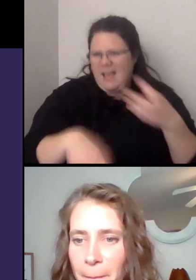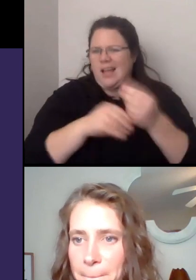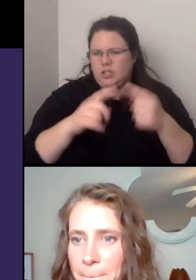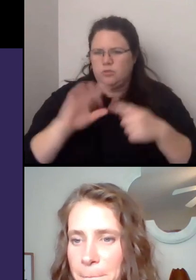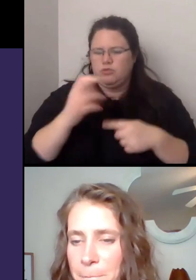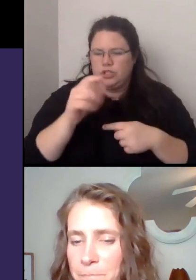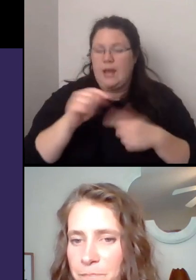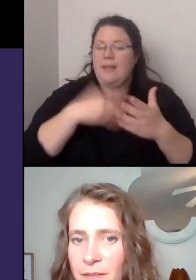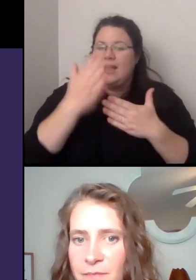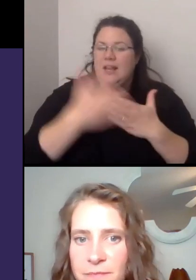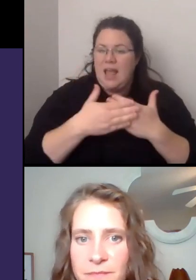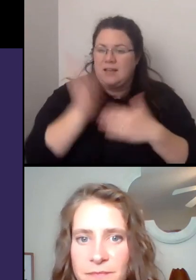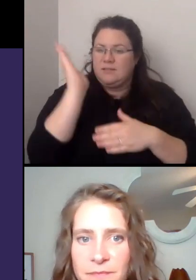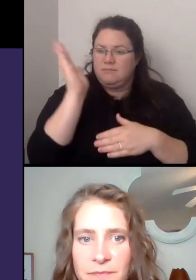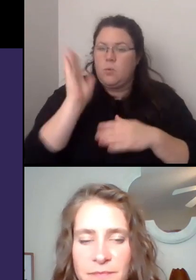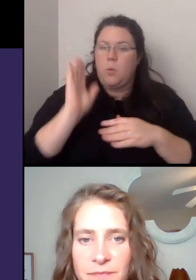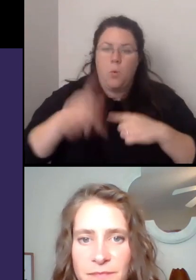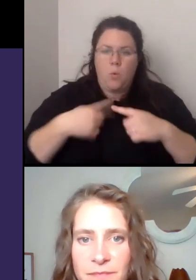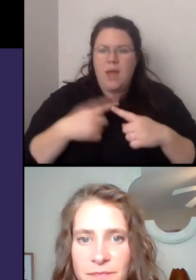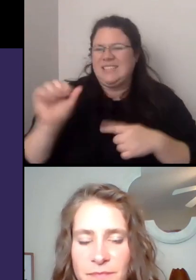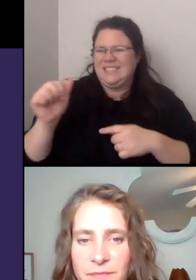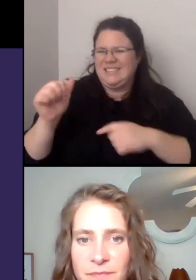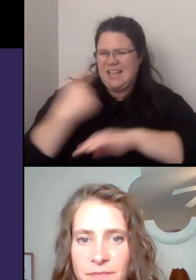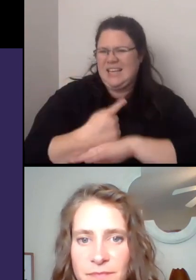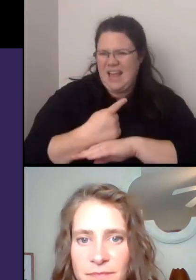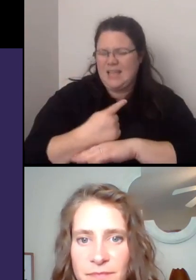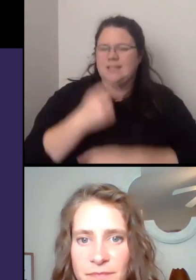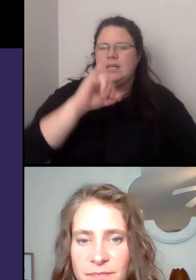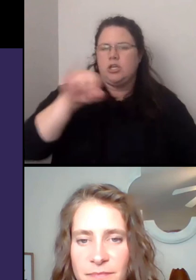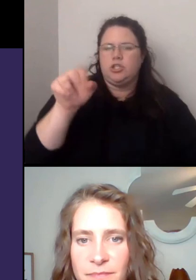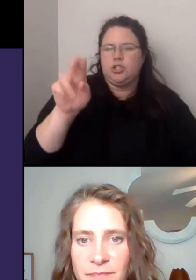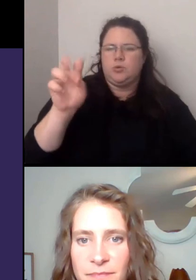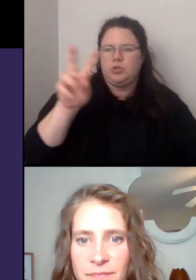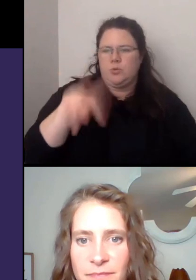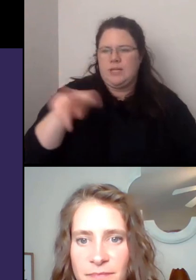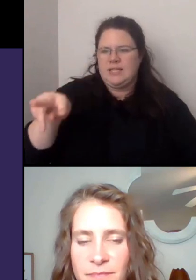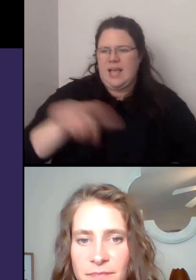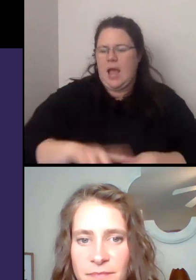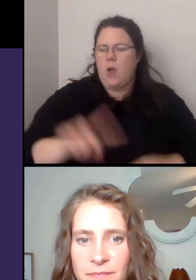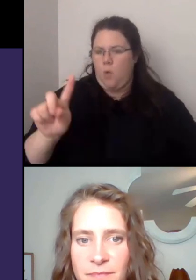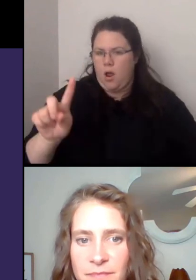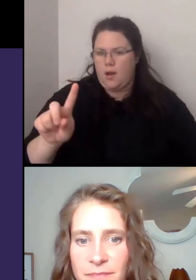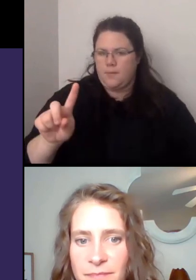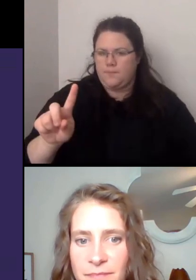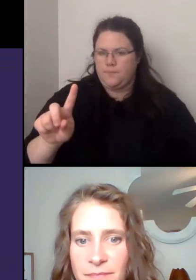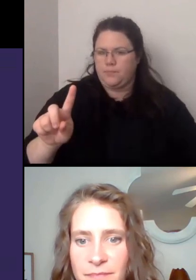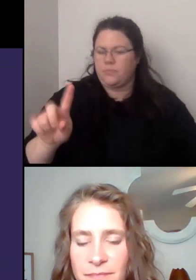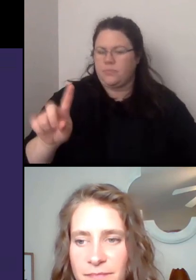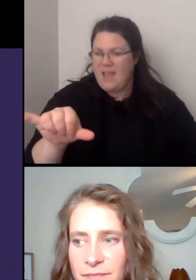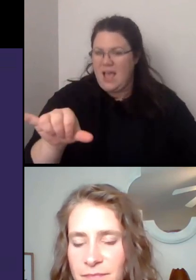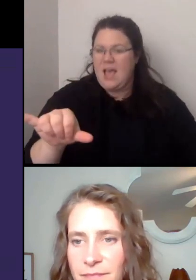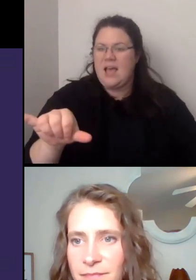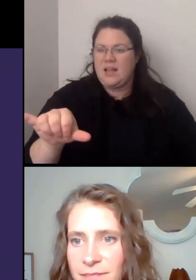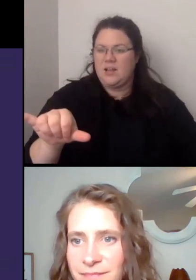And our next talk is going to be in about 10 days or so on June 22nd at 1 p.m. And we're going to be actually visiting a vineyard virtually.